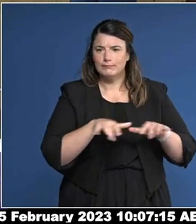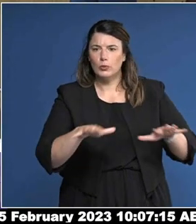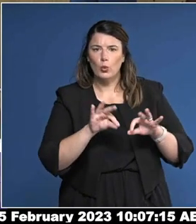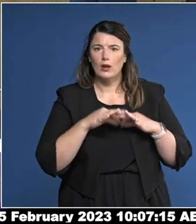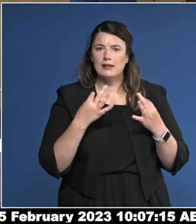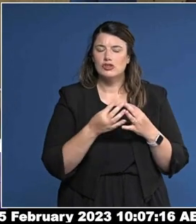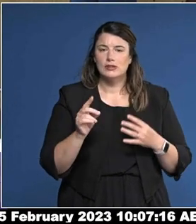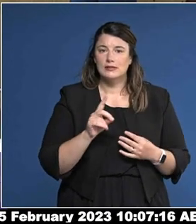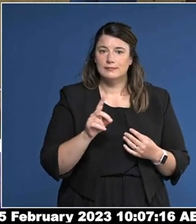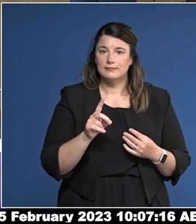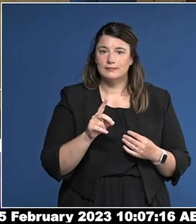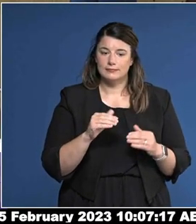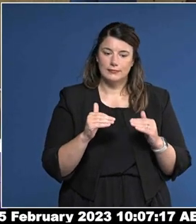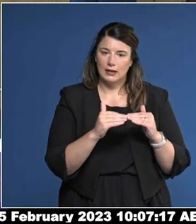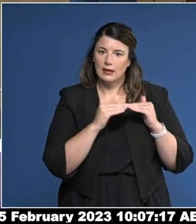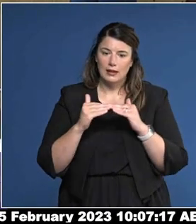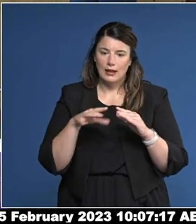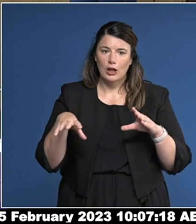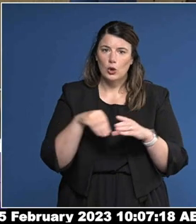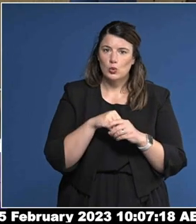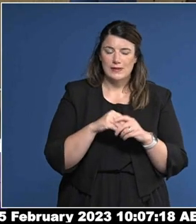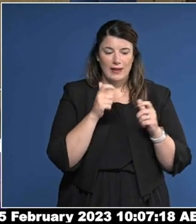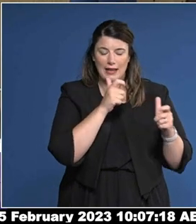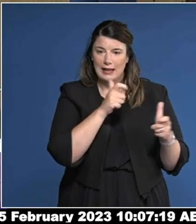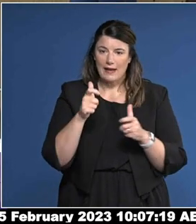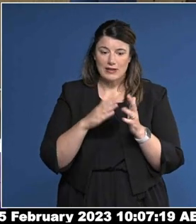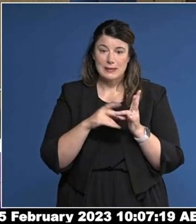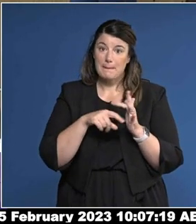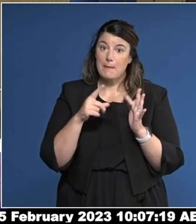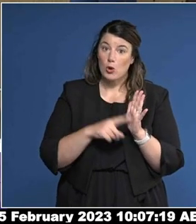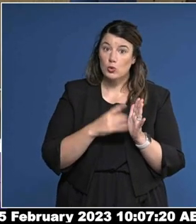an inclusive governance model, which means the voice of our clients are included at